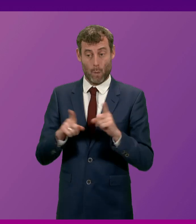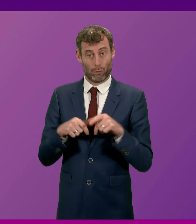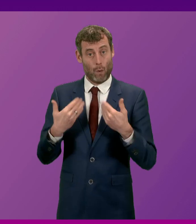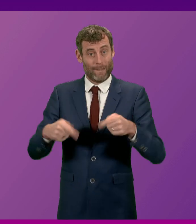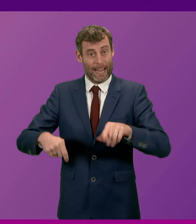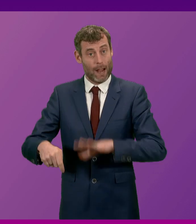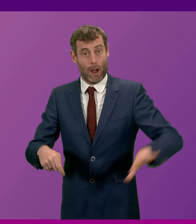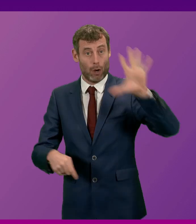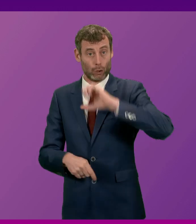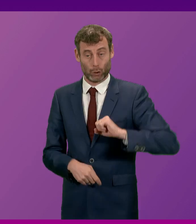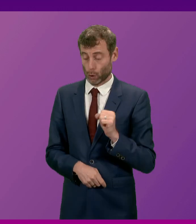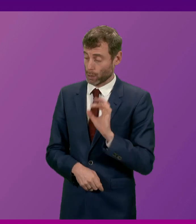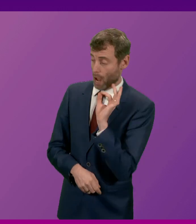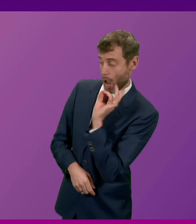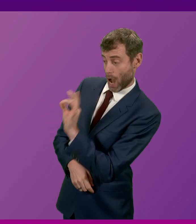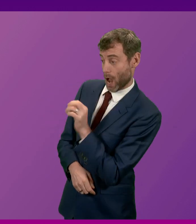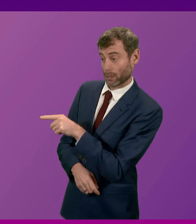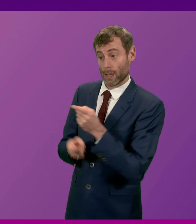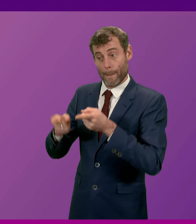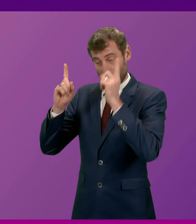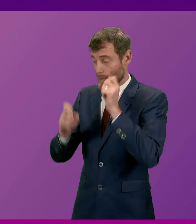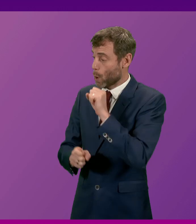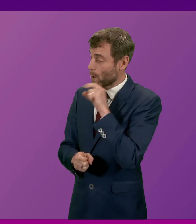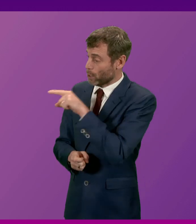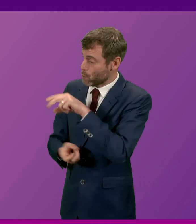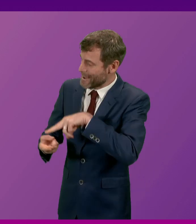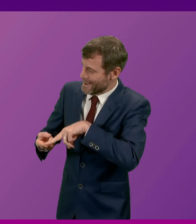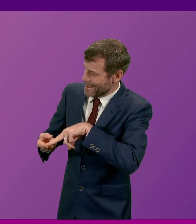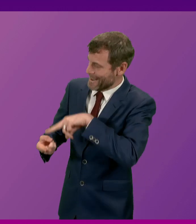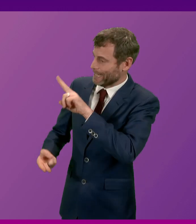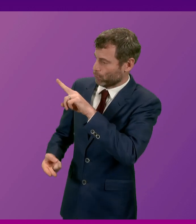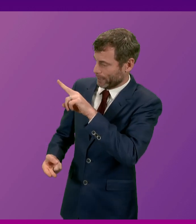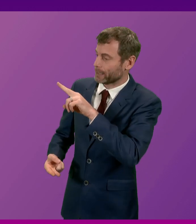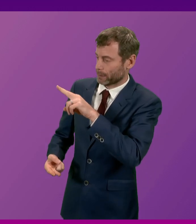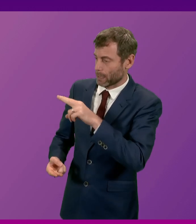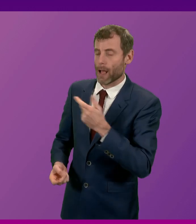the earnings limit and end the cliff edge that is forcing so many carers into poverty?